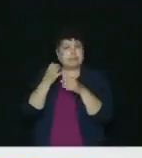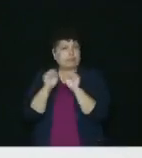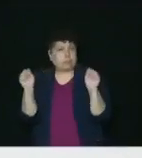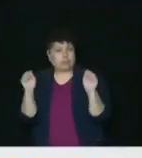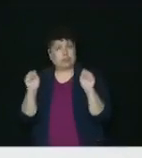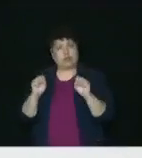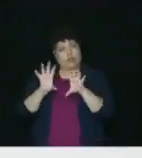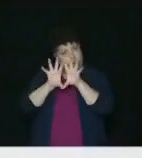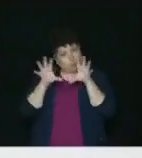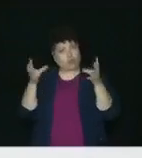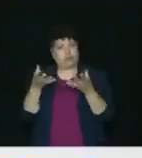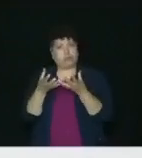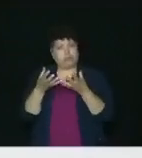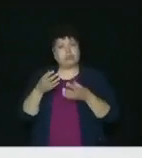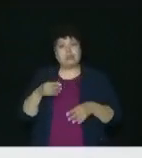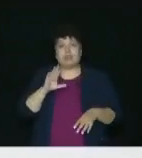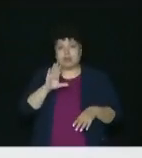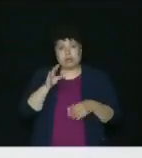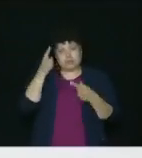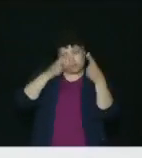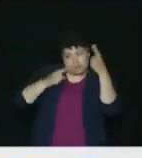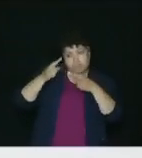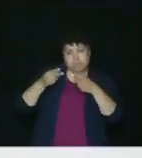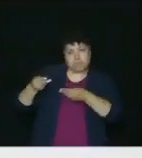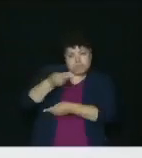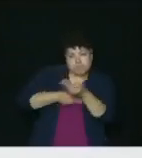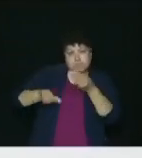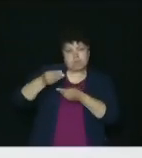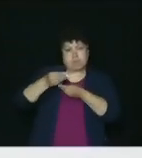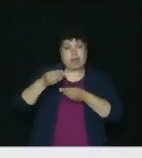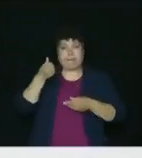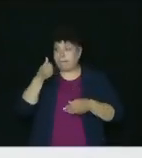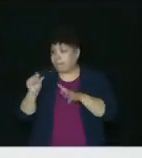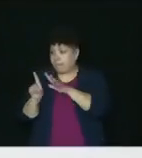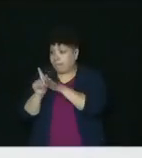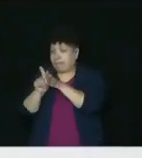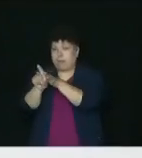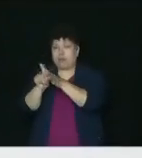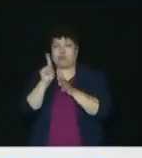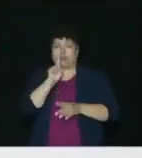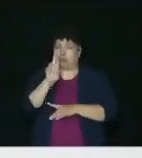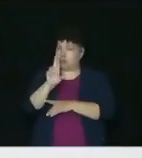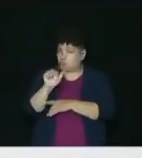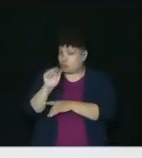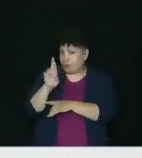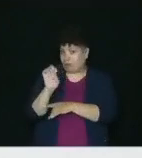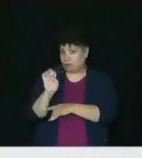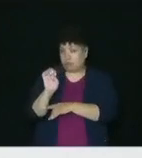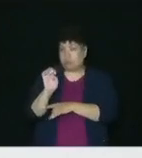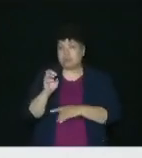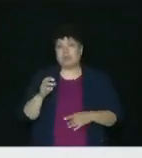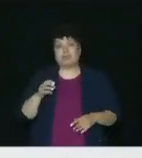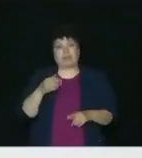TERRITORIES, MANUFACTURE MONITOR